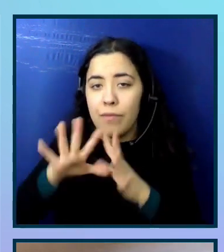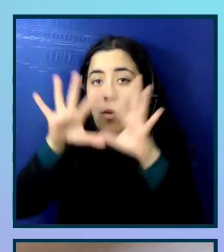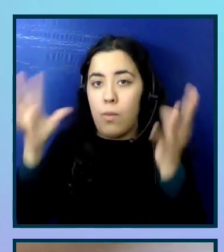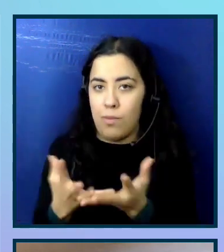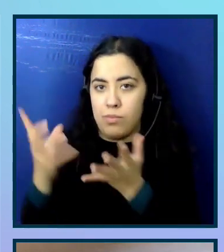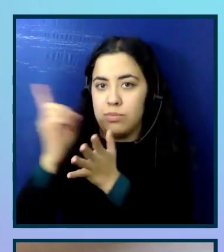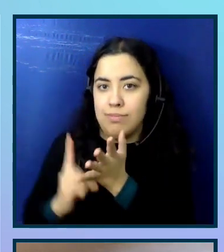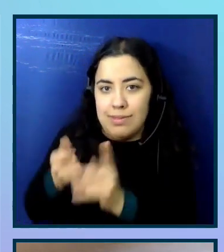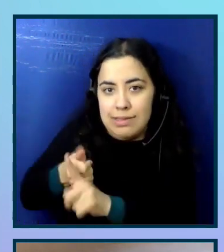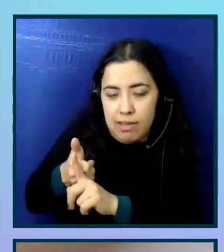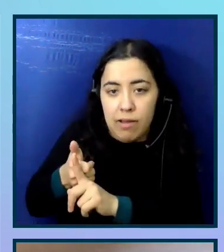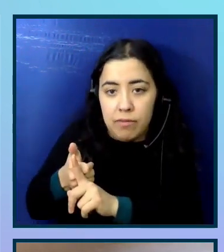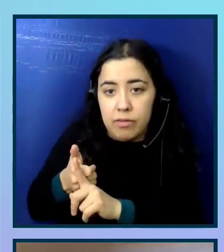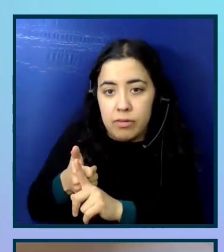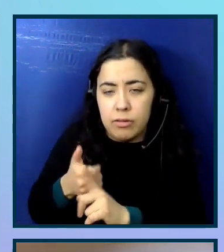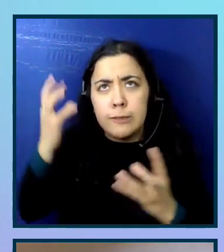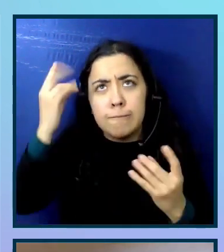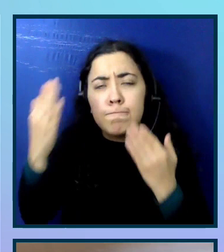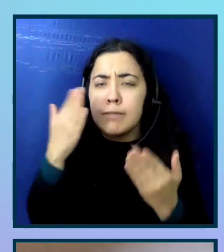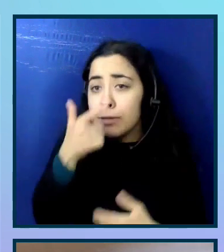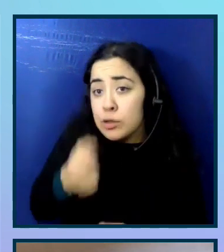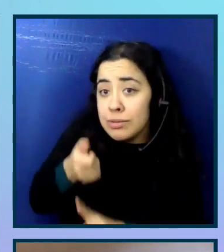Maybe they can be insistent in service design